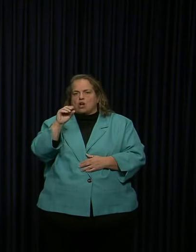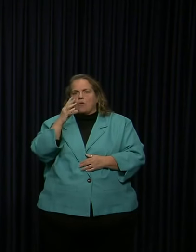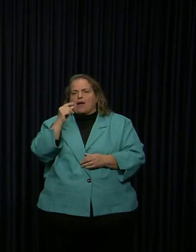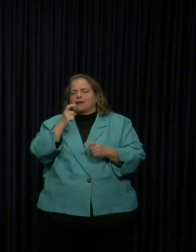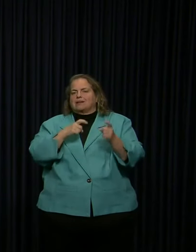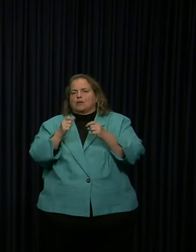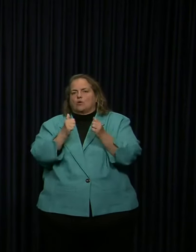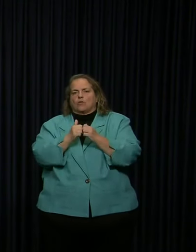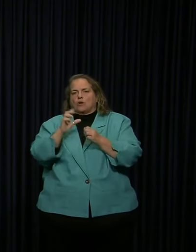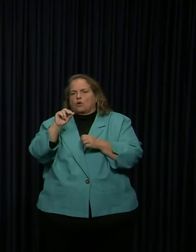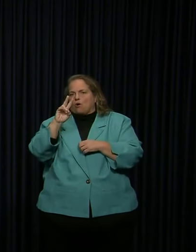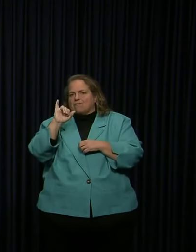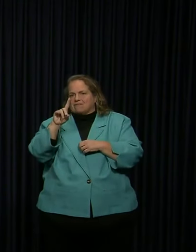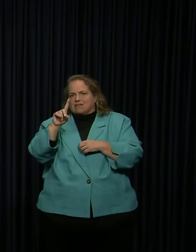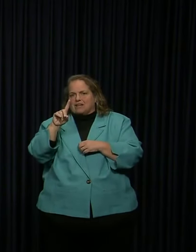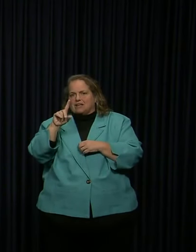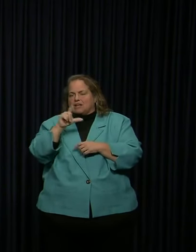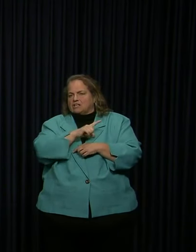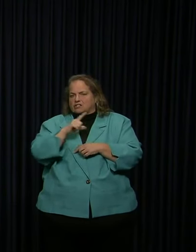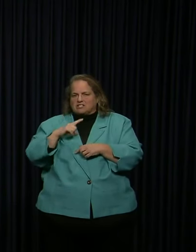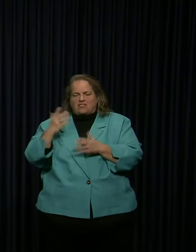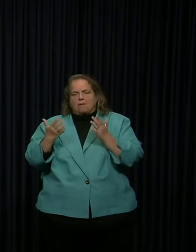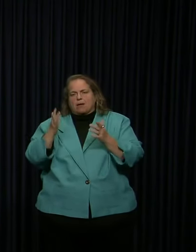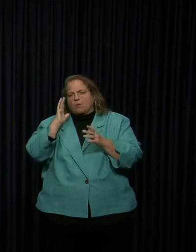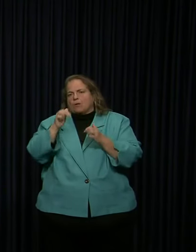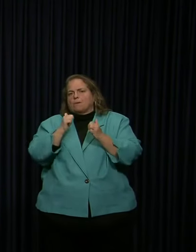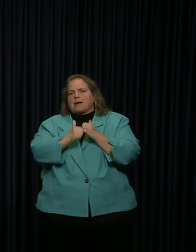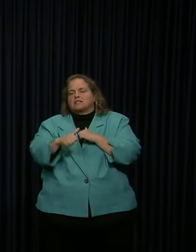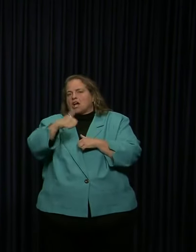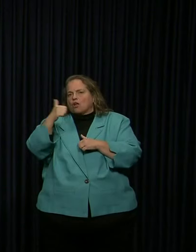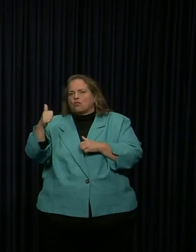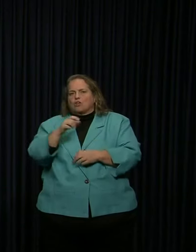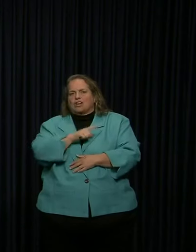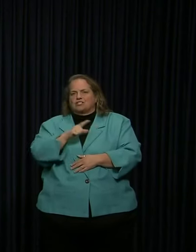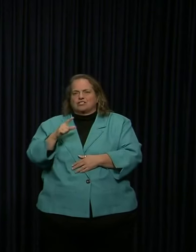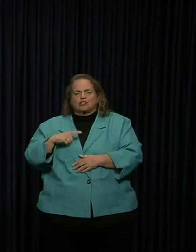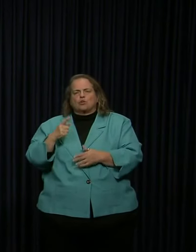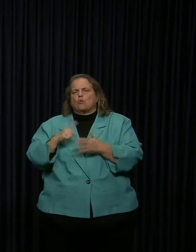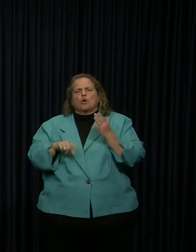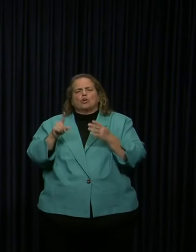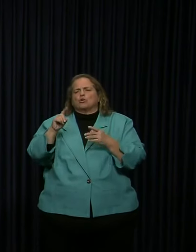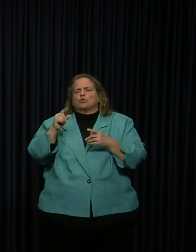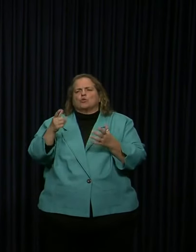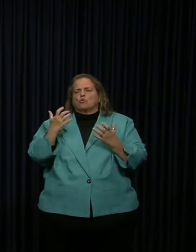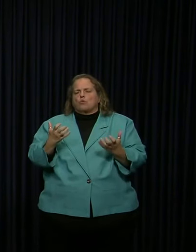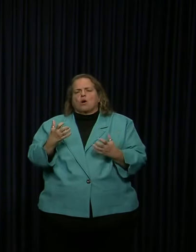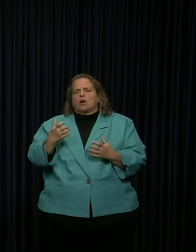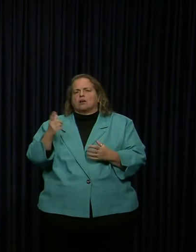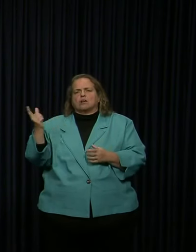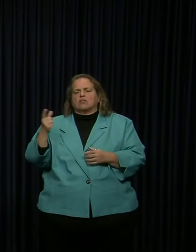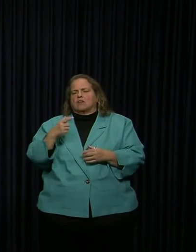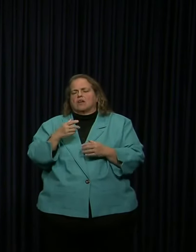COMMONWEALTH AND FROM PLACES THAT ARE REAL HOT SPOTS, WHETHER THAT'S JEFFERSON COUNTY WITH